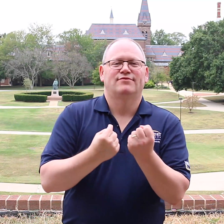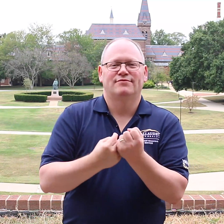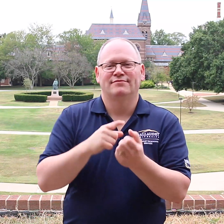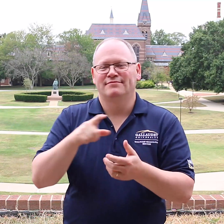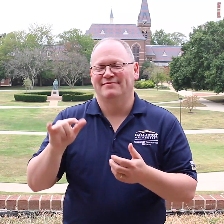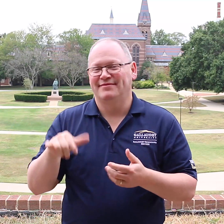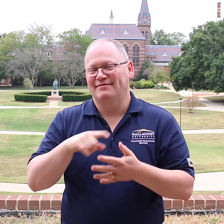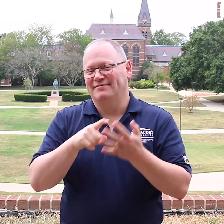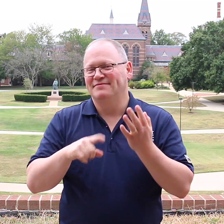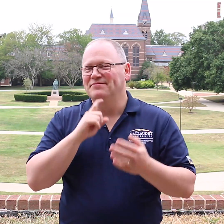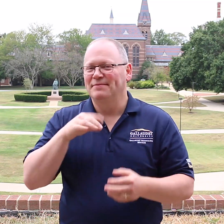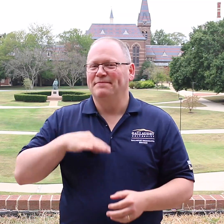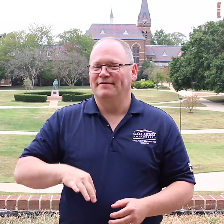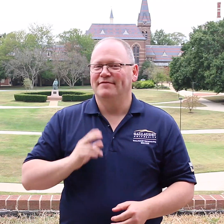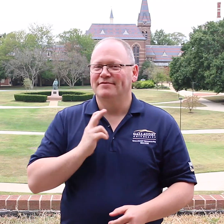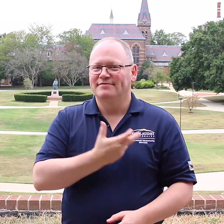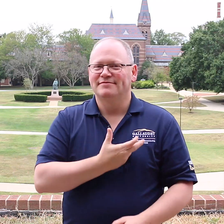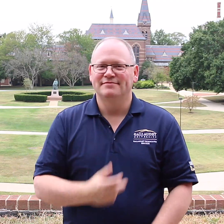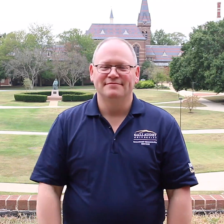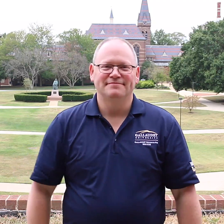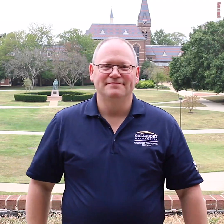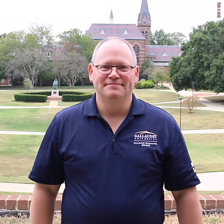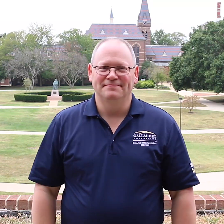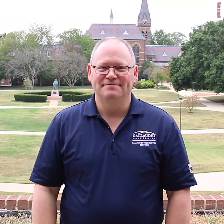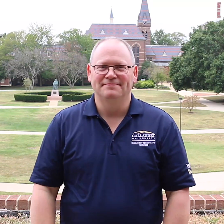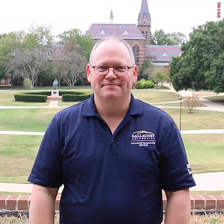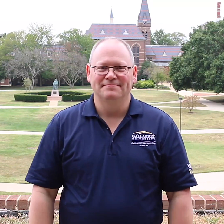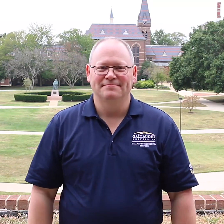We could be able to reach out and get that immediate support that was really beneficial for us.